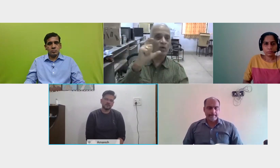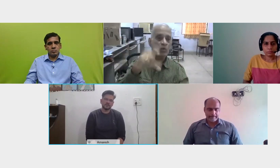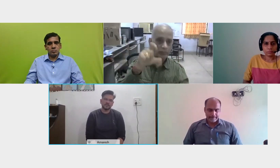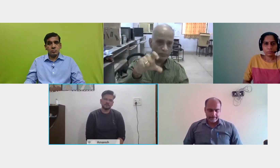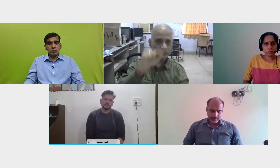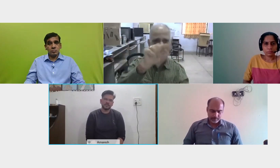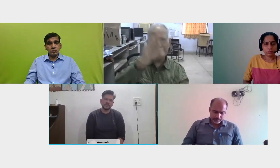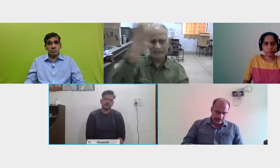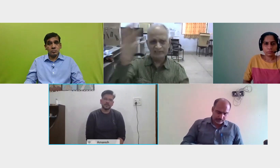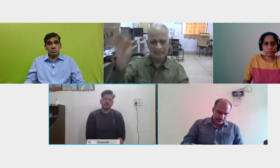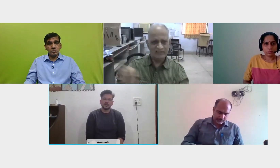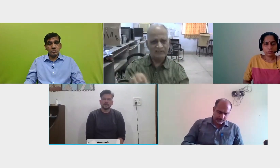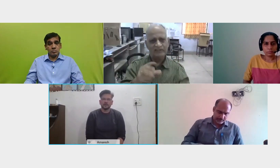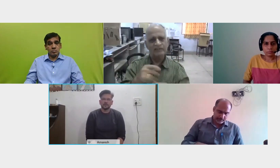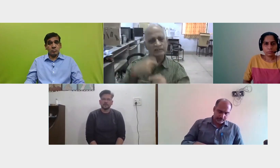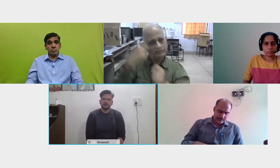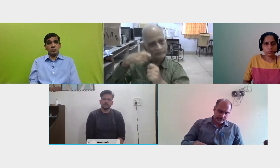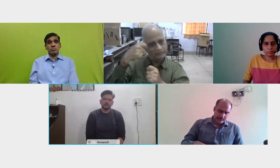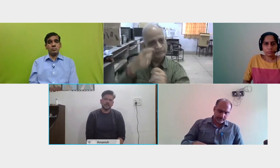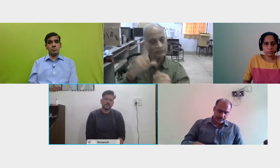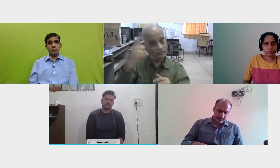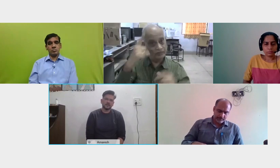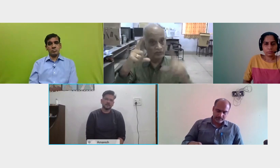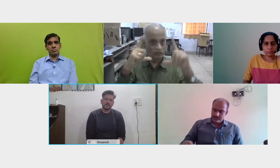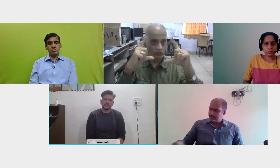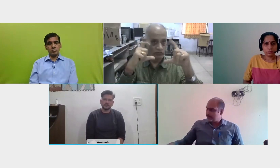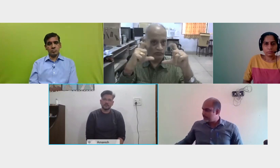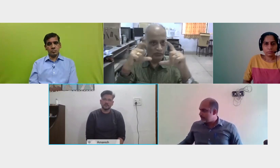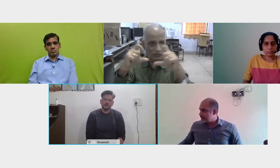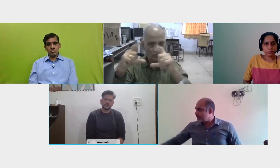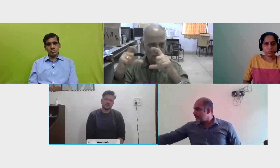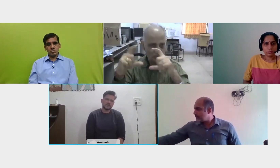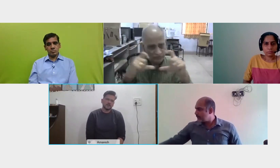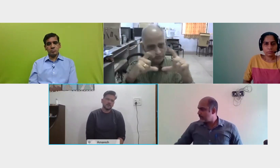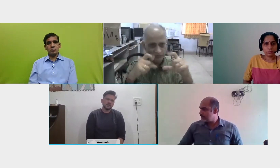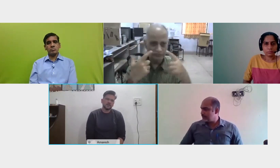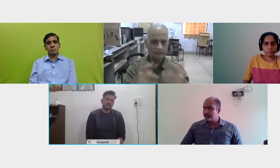in Tamil Nadu for example, Chennai, Coimbatore, Madurai, Tirunelveli, in our expenses what